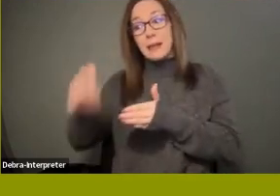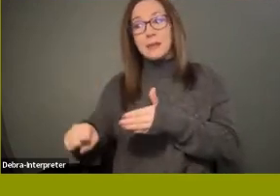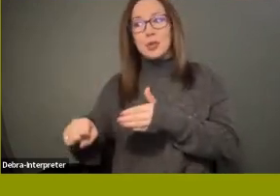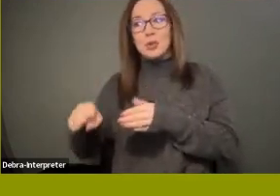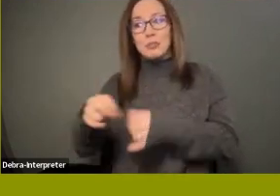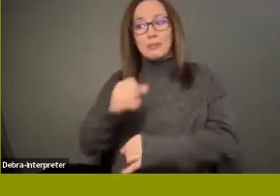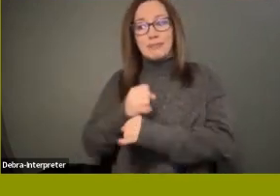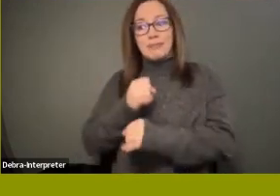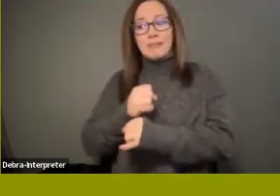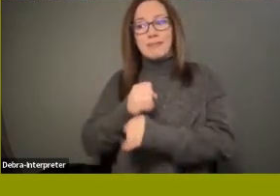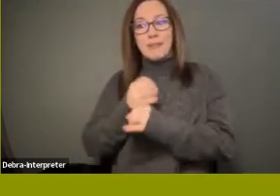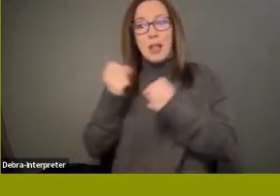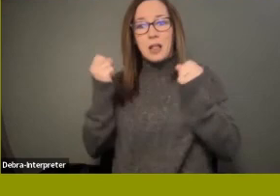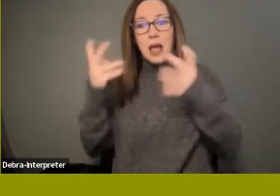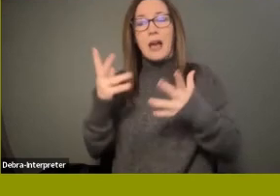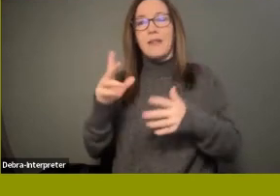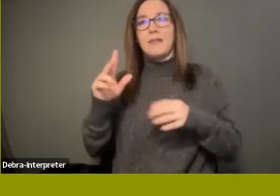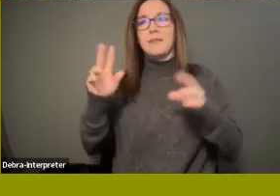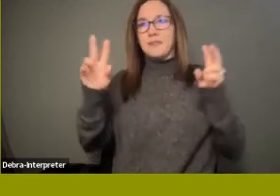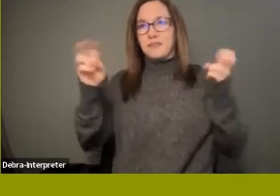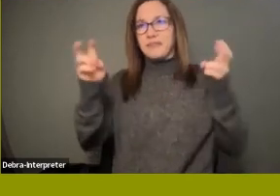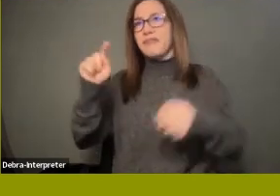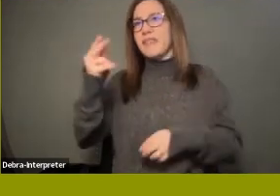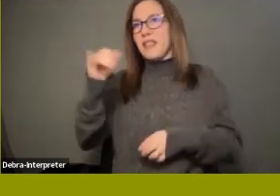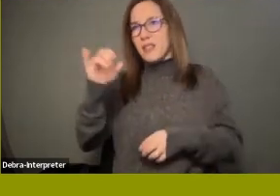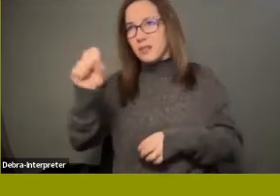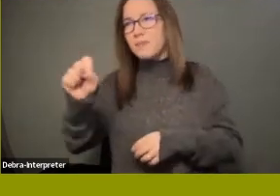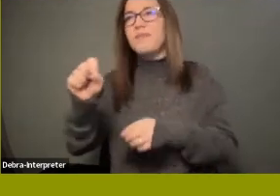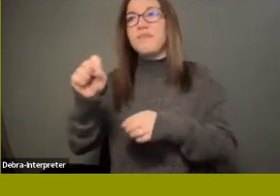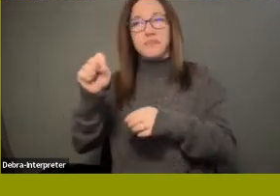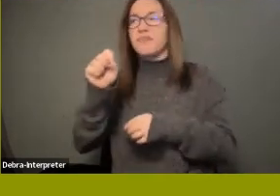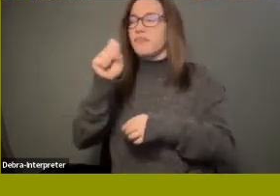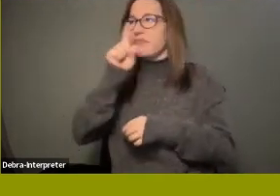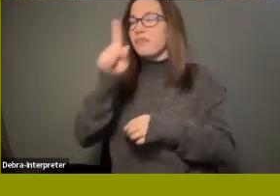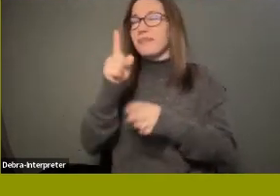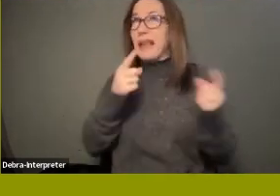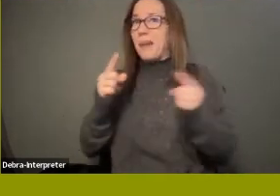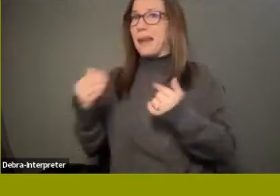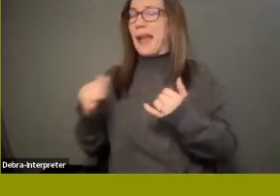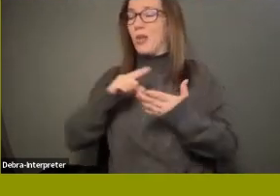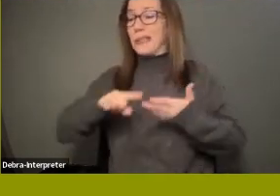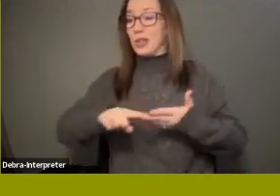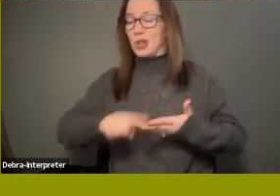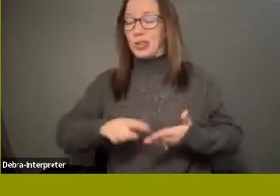help. <<<: On campuses and a lot of these things are